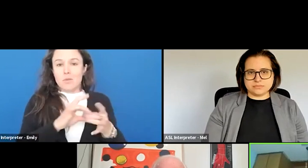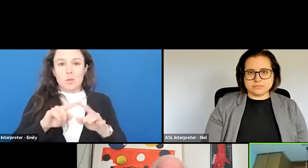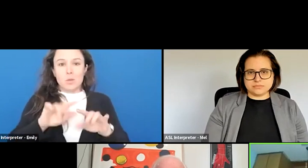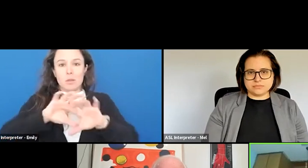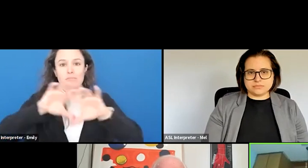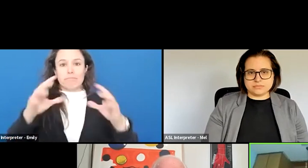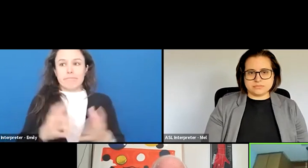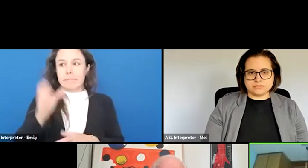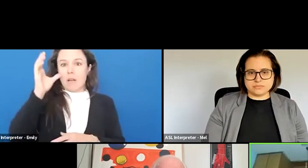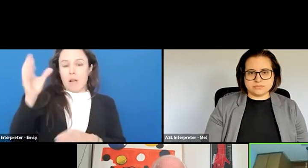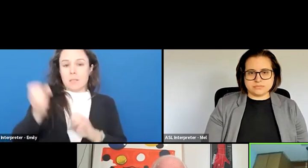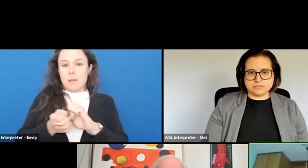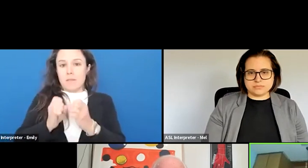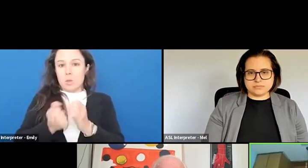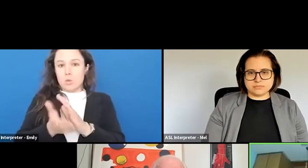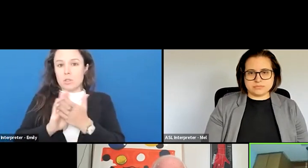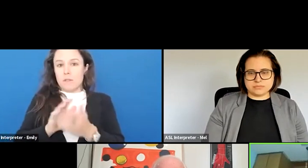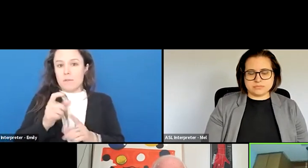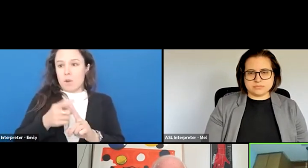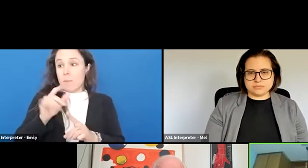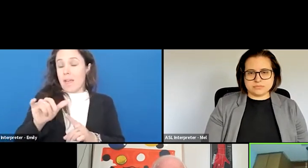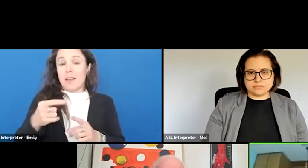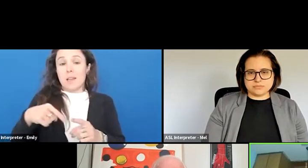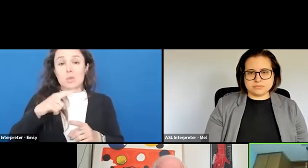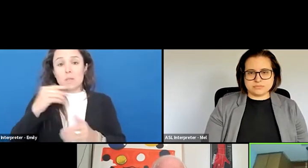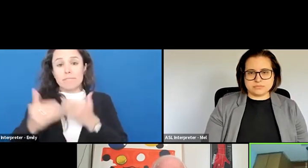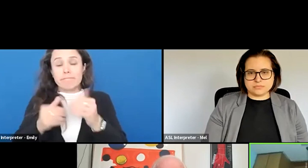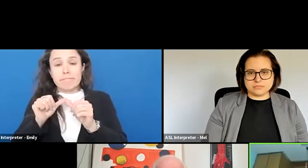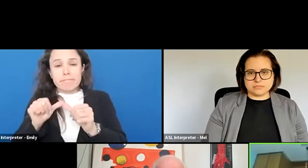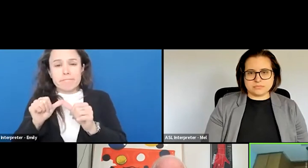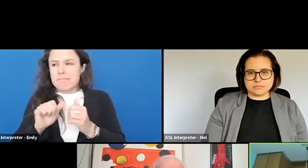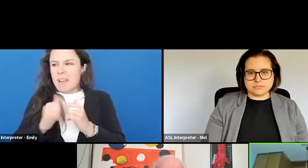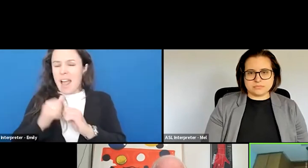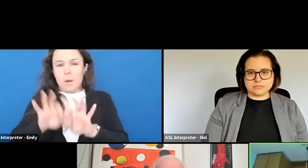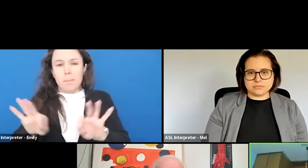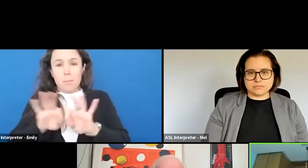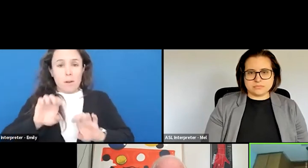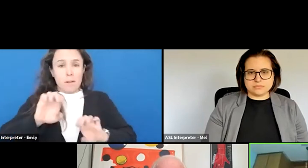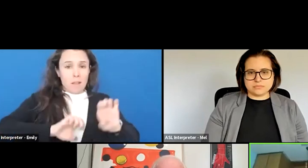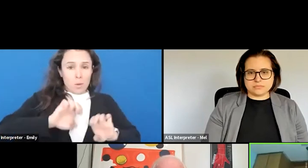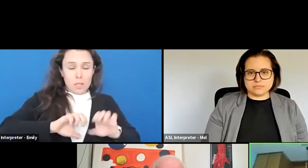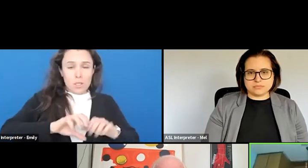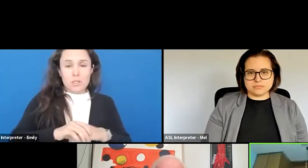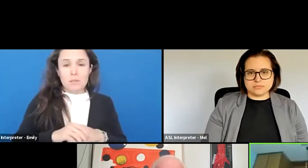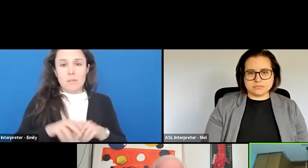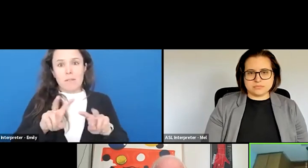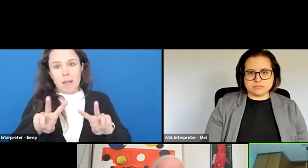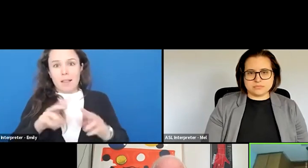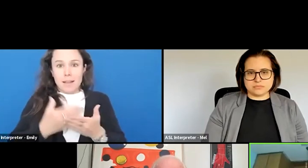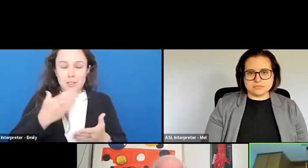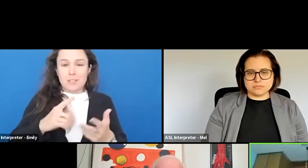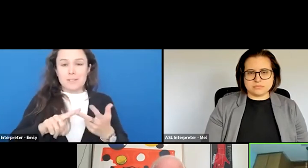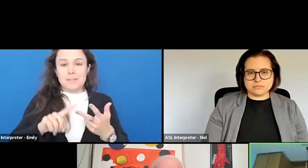comes from, so as we go forward how important is evaluation, validation, invention, evolution,